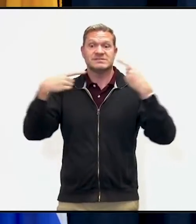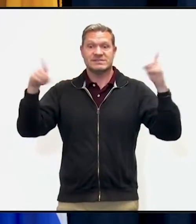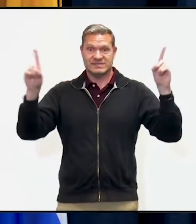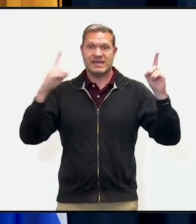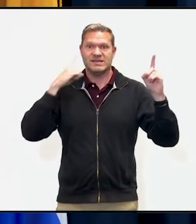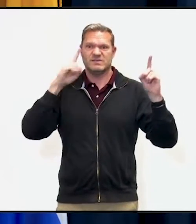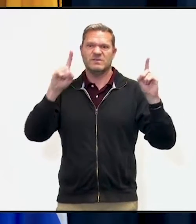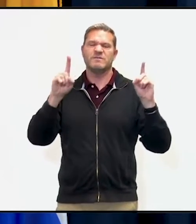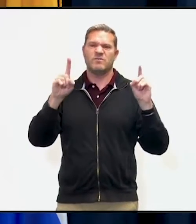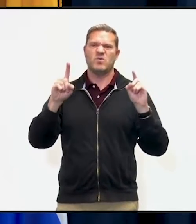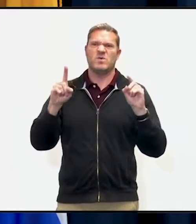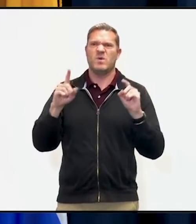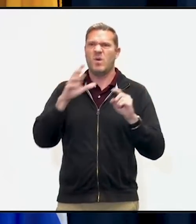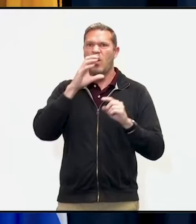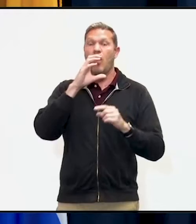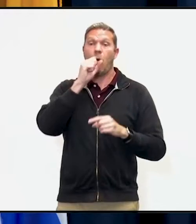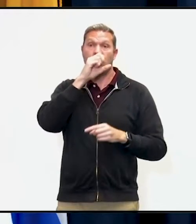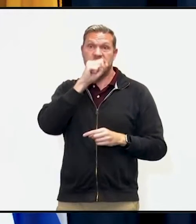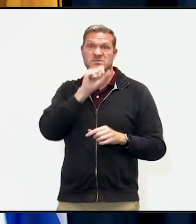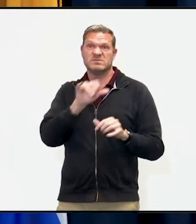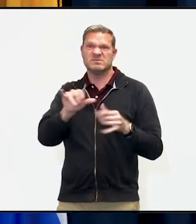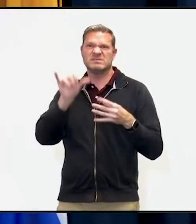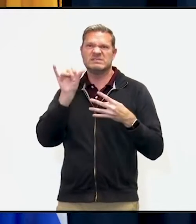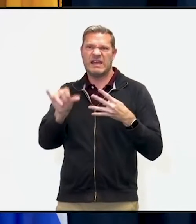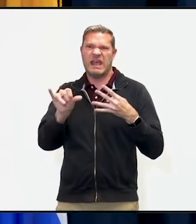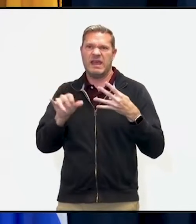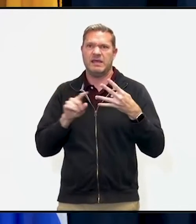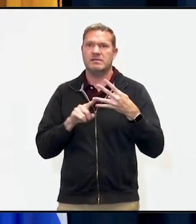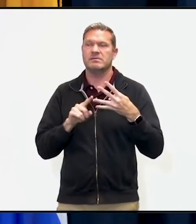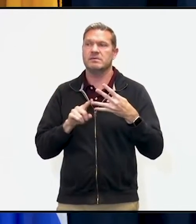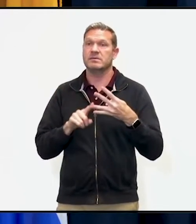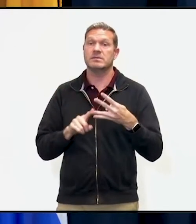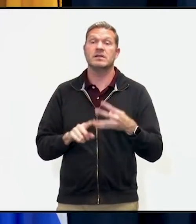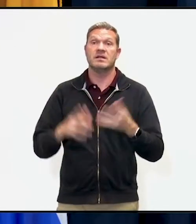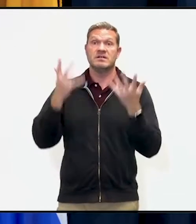Okay that concludes questions and now we will have Spanish interpretation.